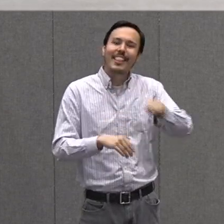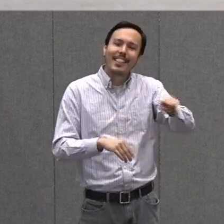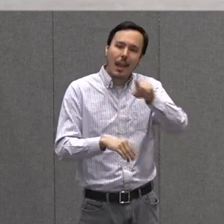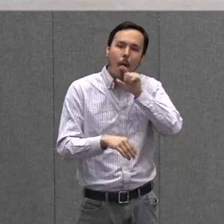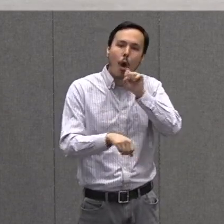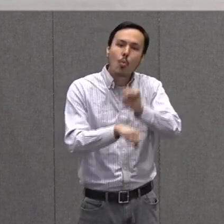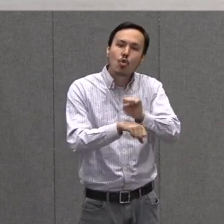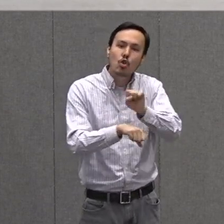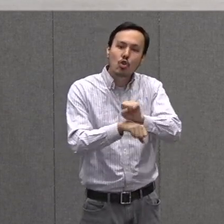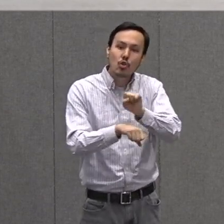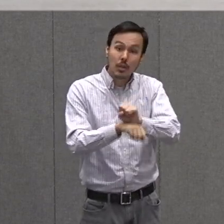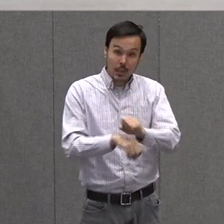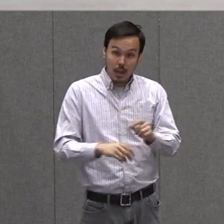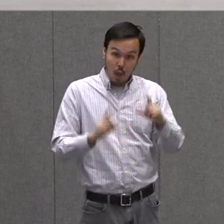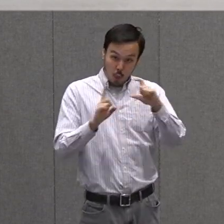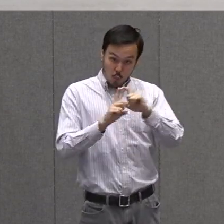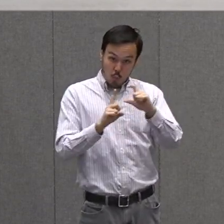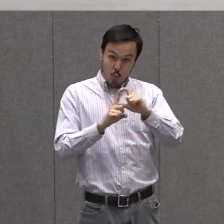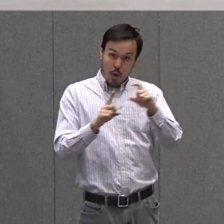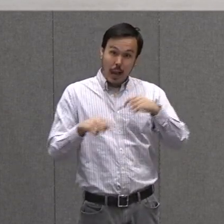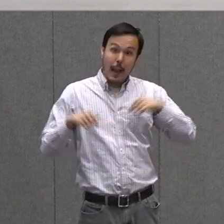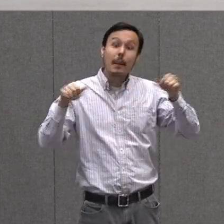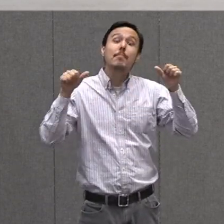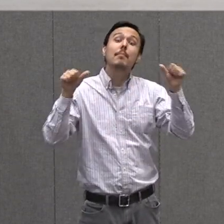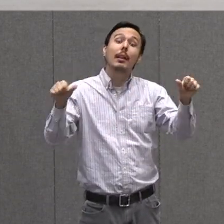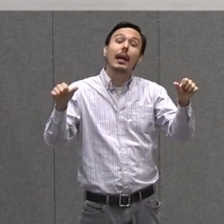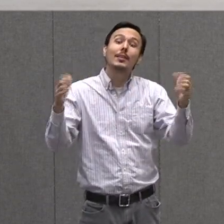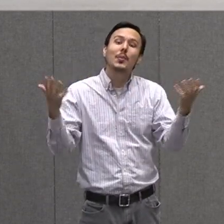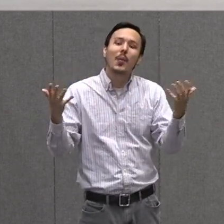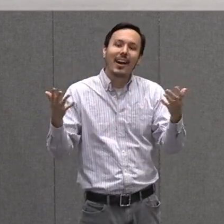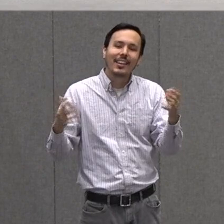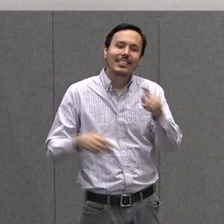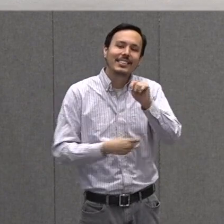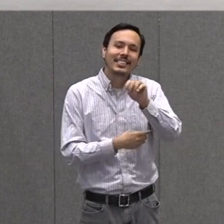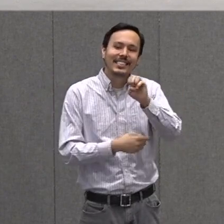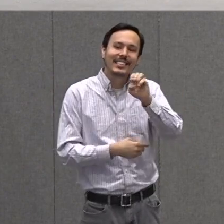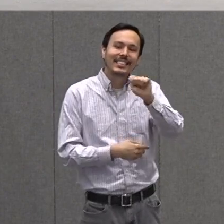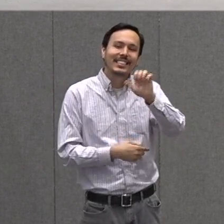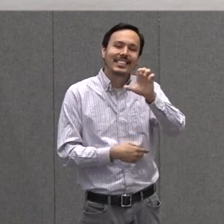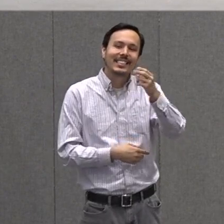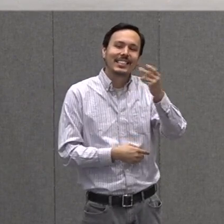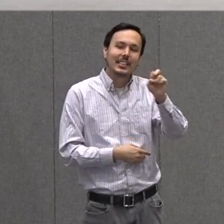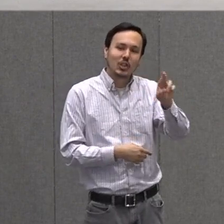The word that I have placed with this picture is a teacher. Say teacher.